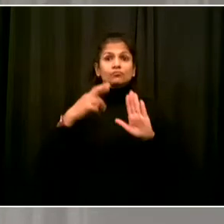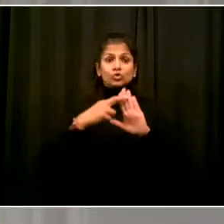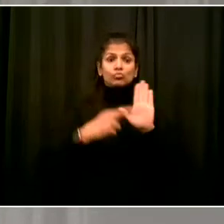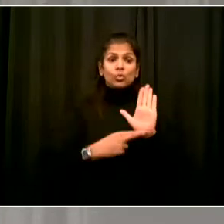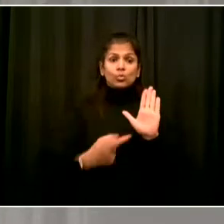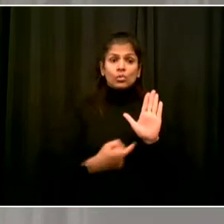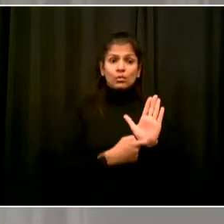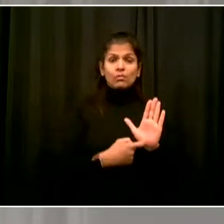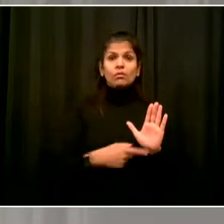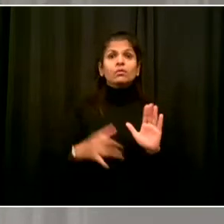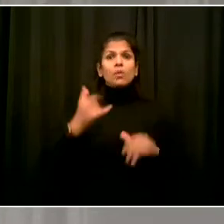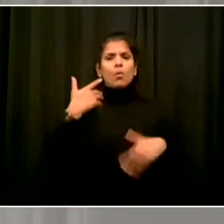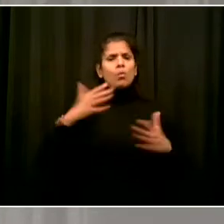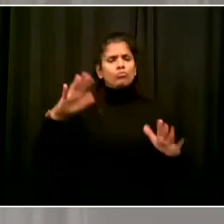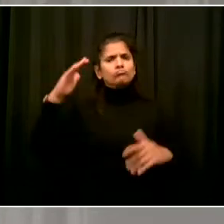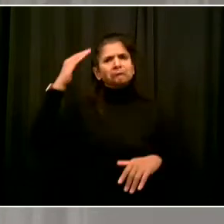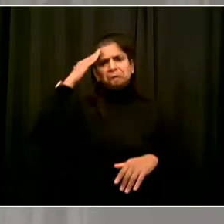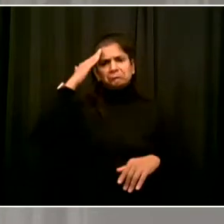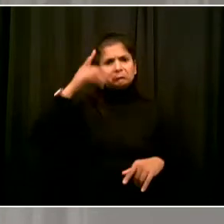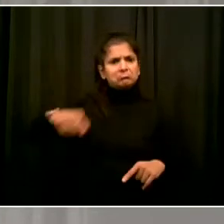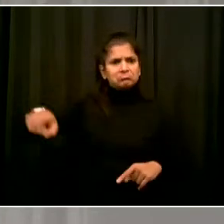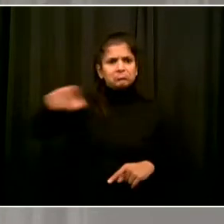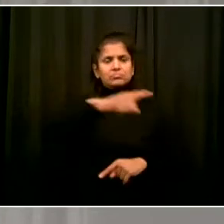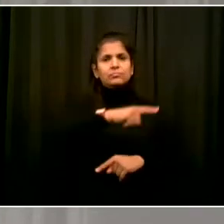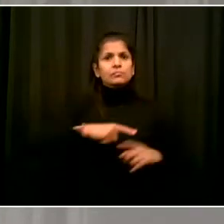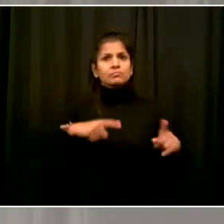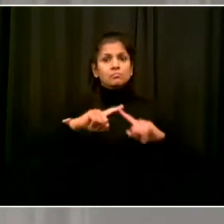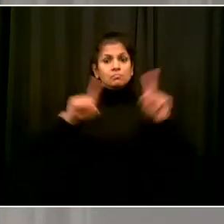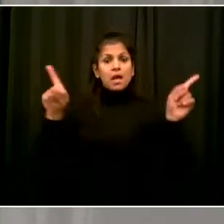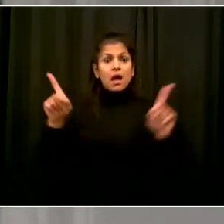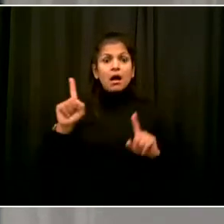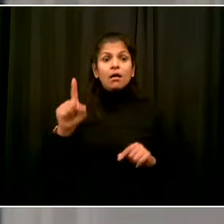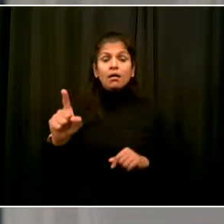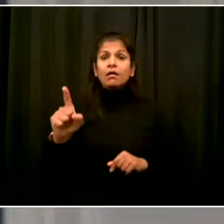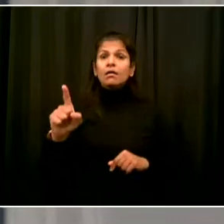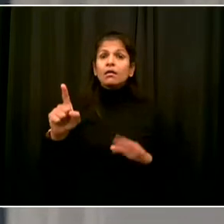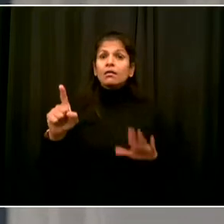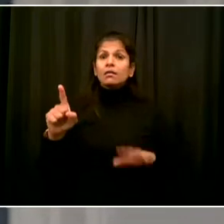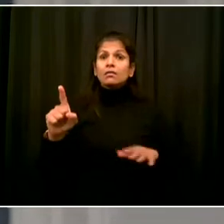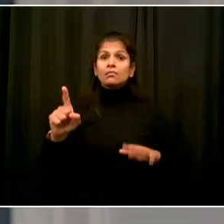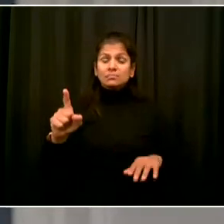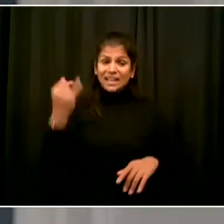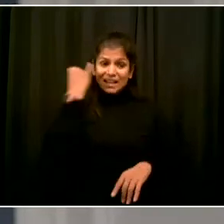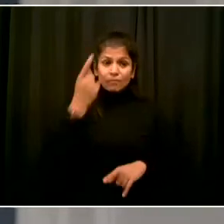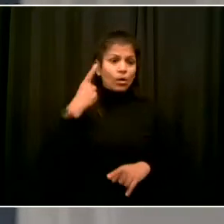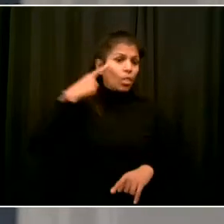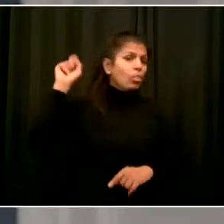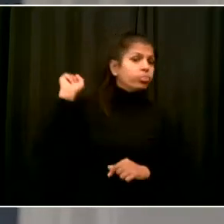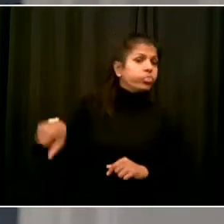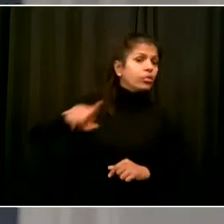PEOPLE, TREMENDOUS EDUCATION. BUT THERE HAS TO BE ENFORCEMENT IN ORDEE TR TREO KEP EVERYONE SAFE.